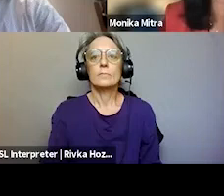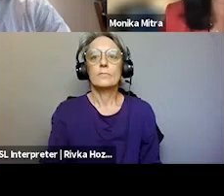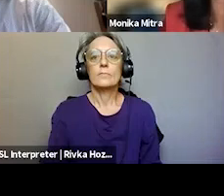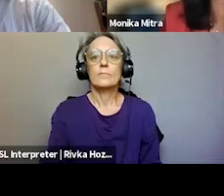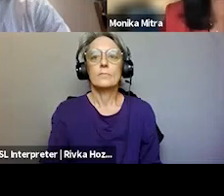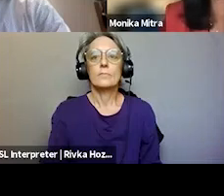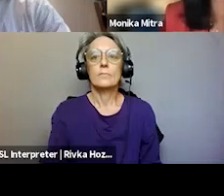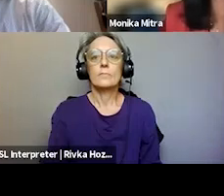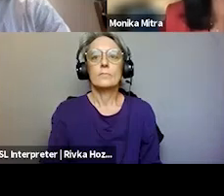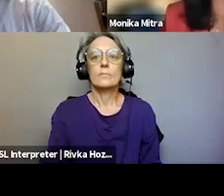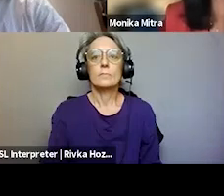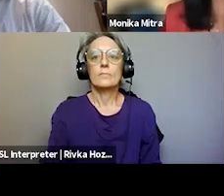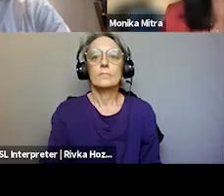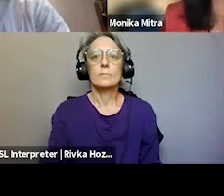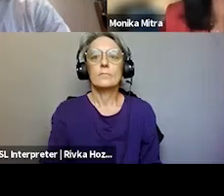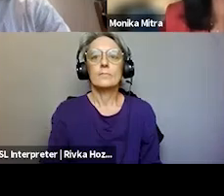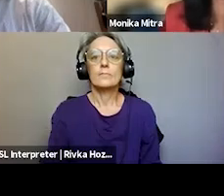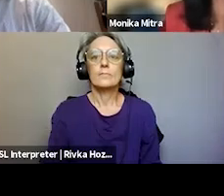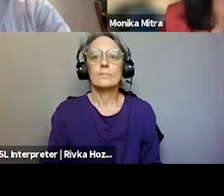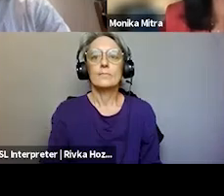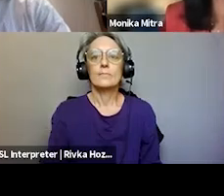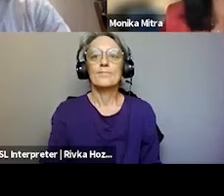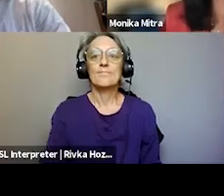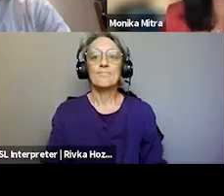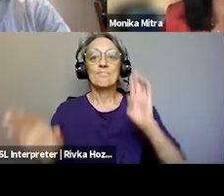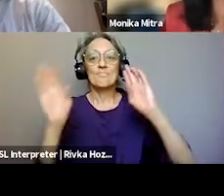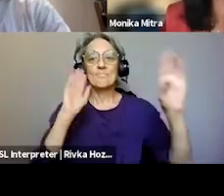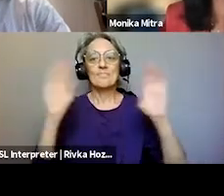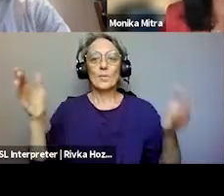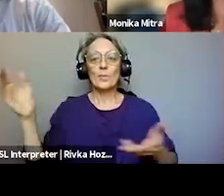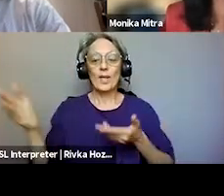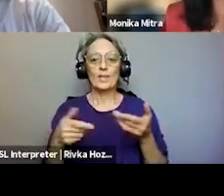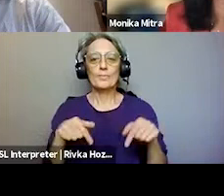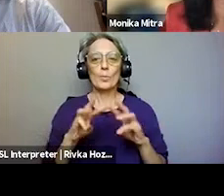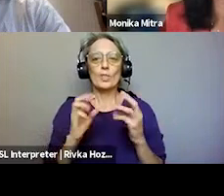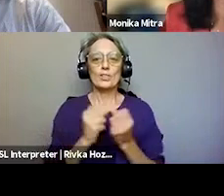[DAHENE GUSTAVE:] Hello, everyone, and welcome to today’s workshop. My name is Dahene Gustave